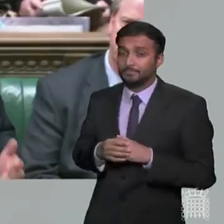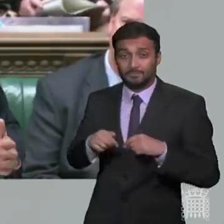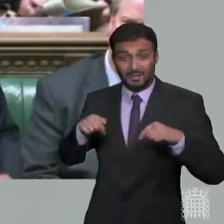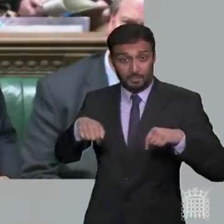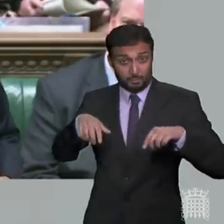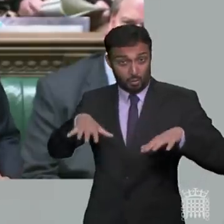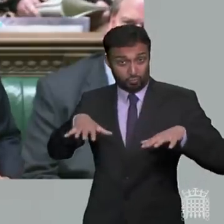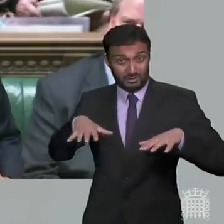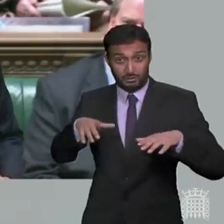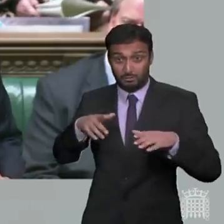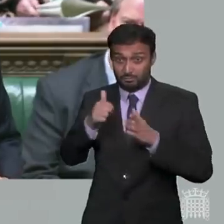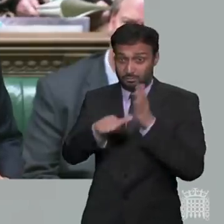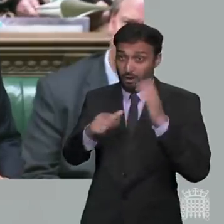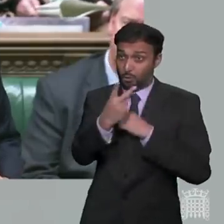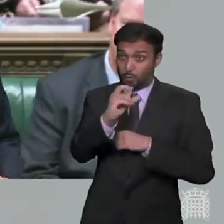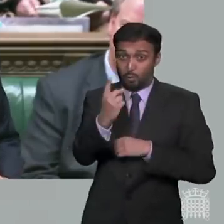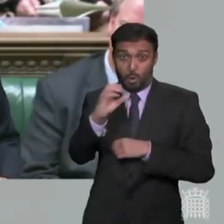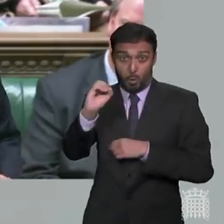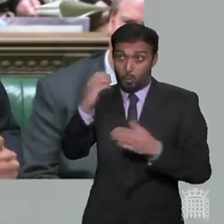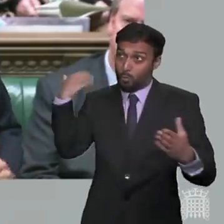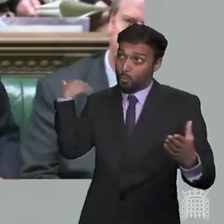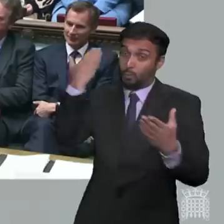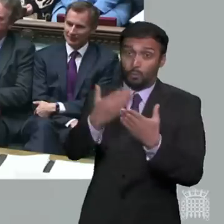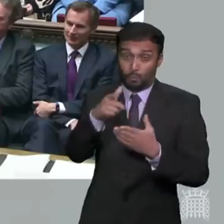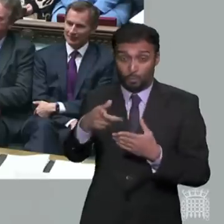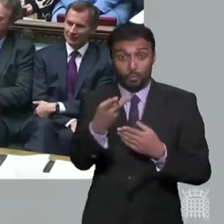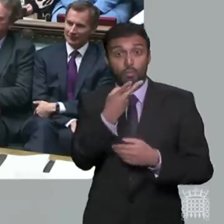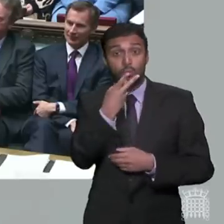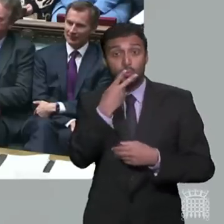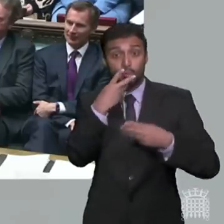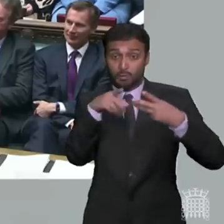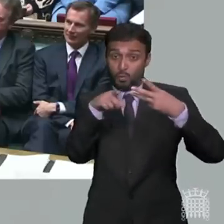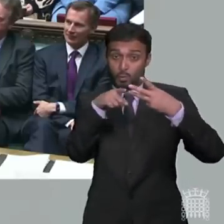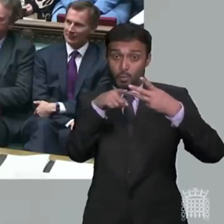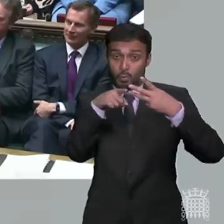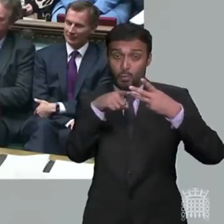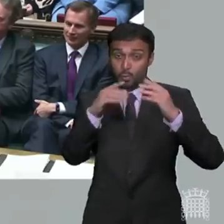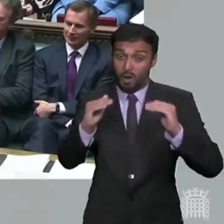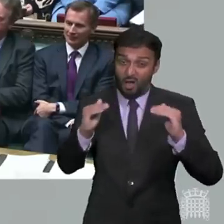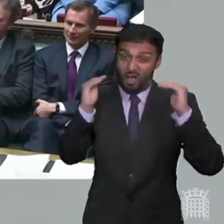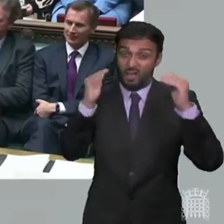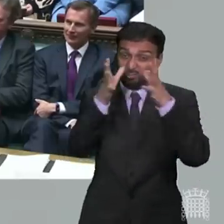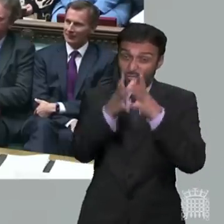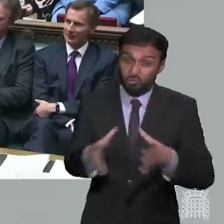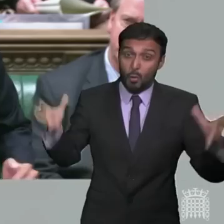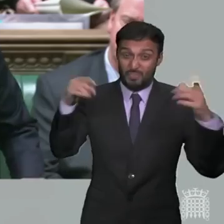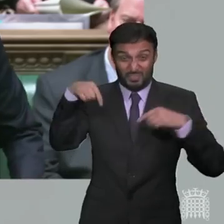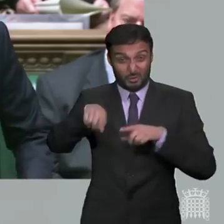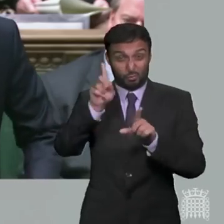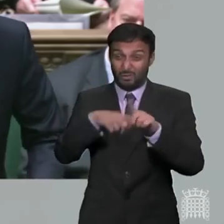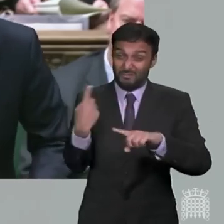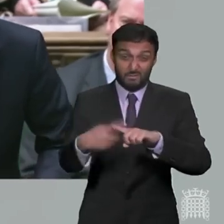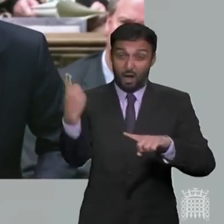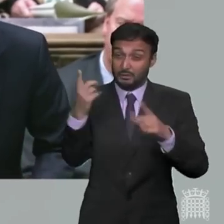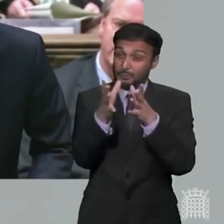third highest growth in the G7; this year, the fastest growth in the G7, and unemployment